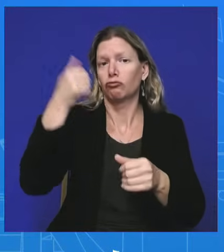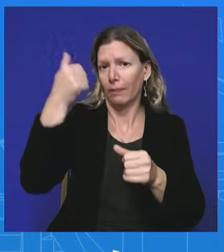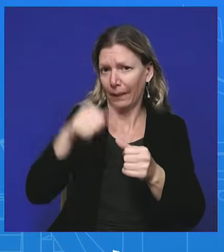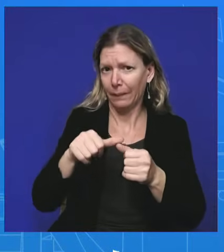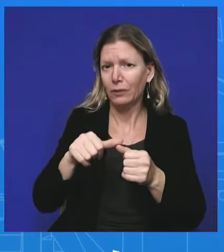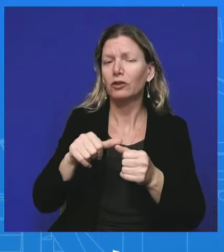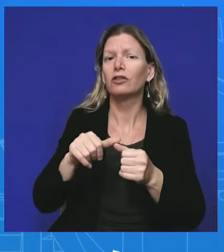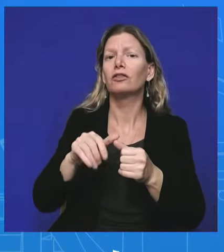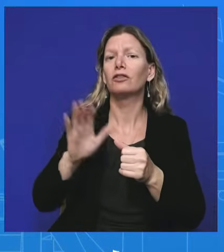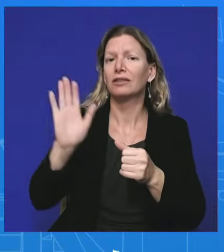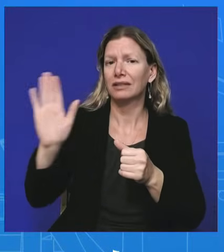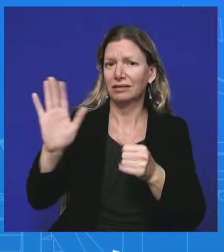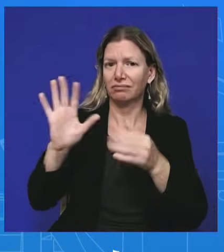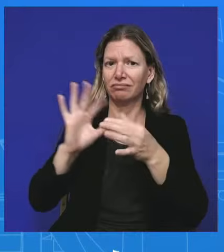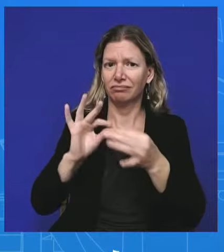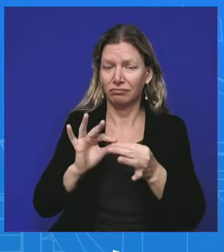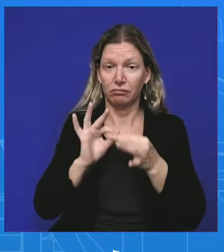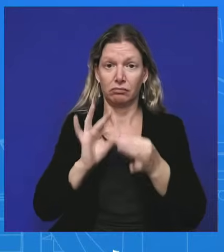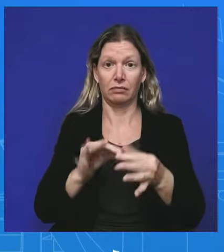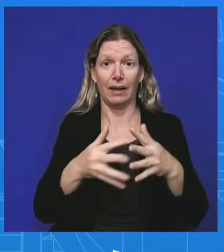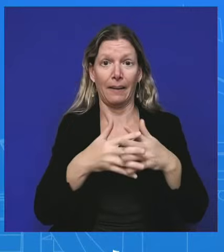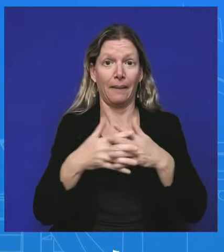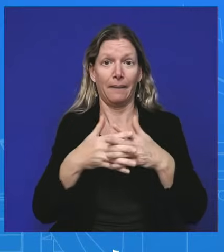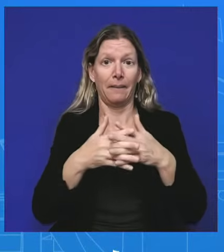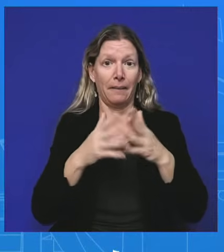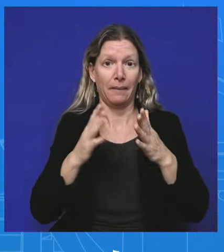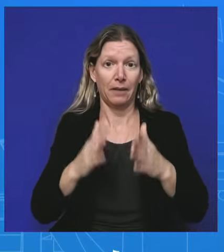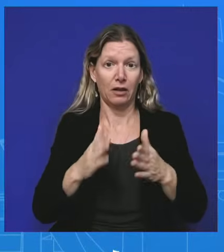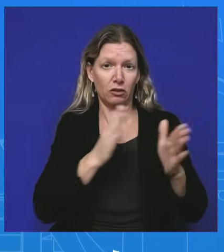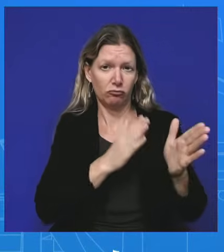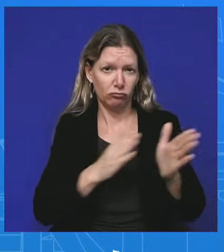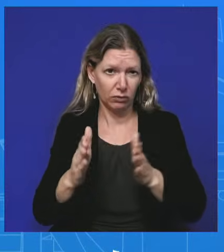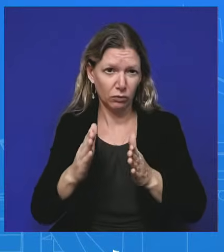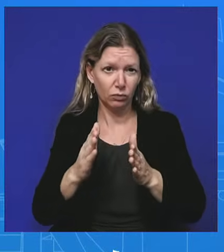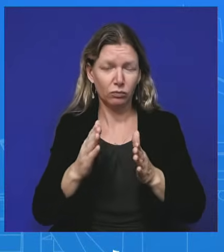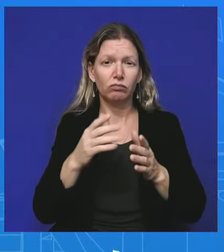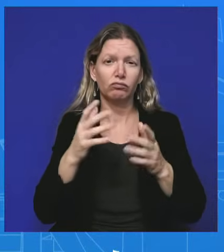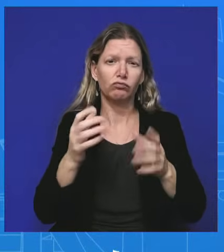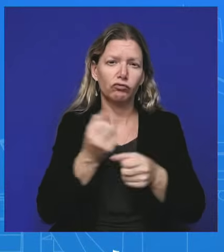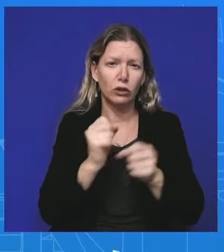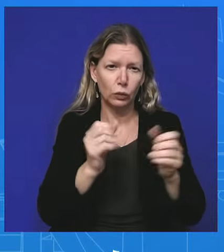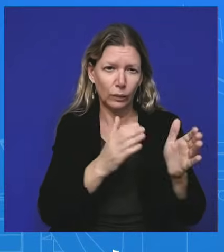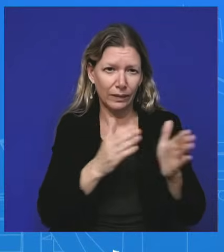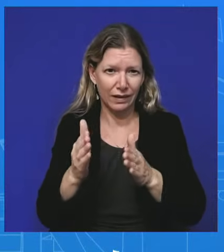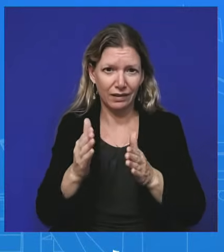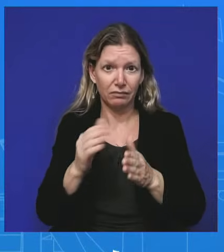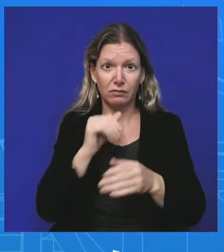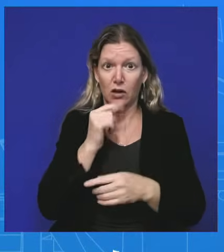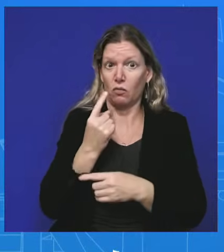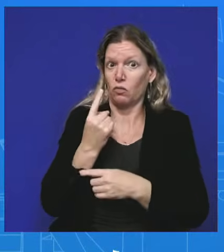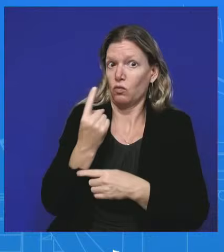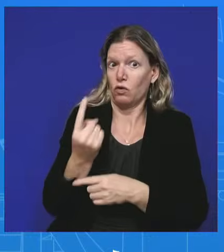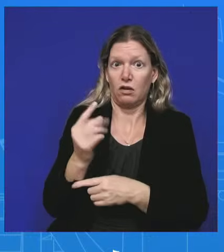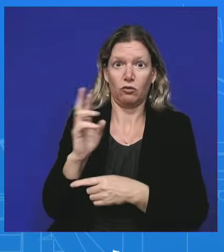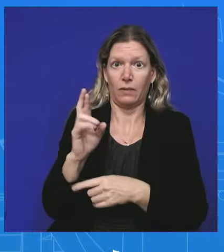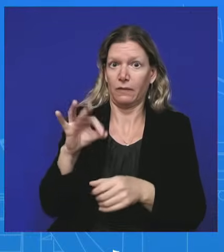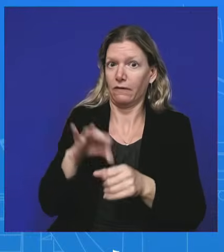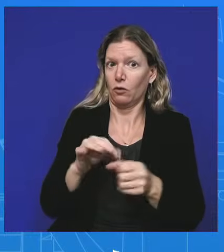not one Republican voted for it. It helped turn the -- the economy around. It helped open schools, helped start small businesses.